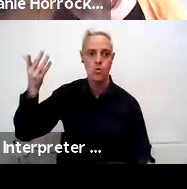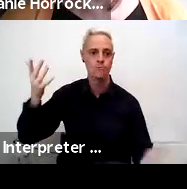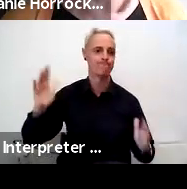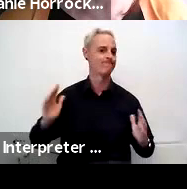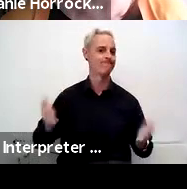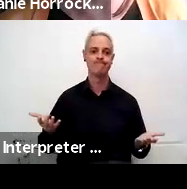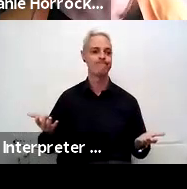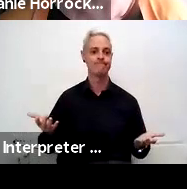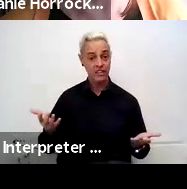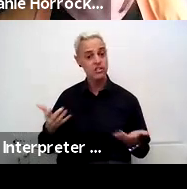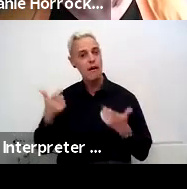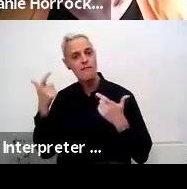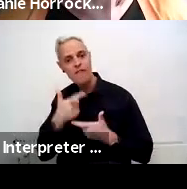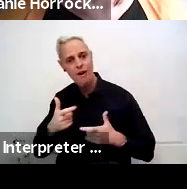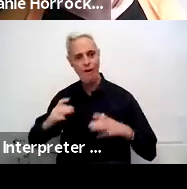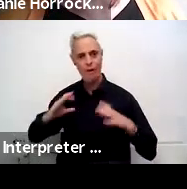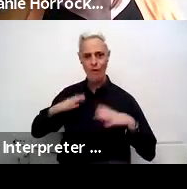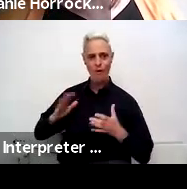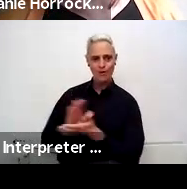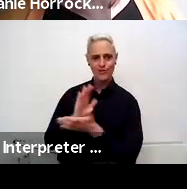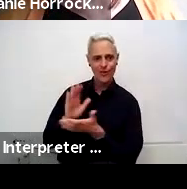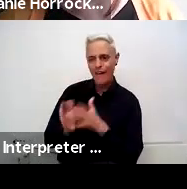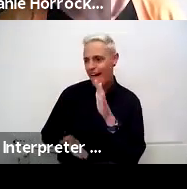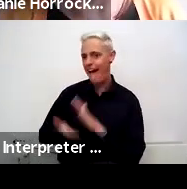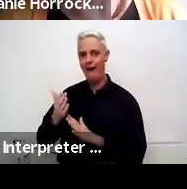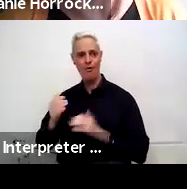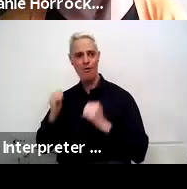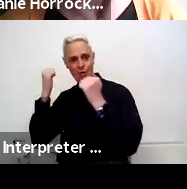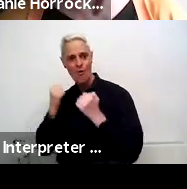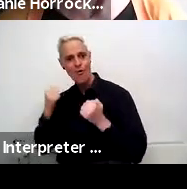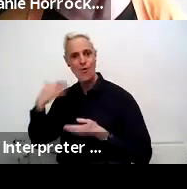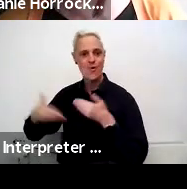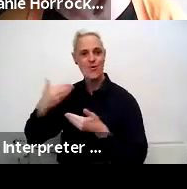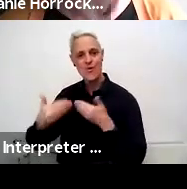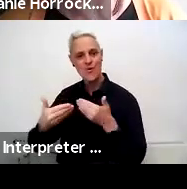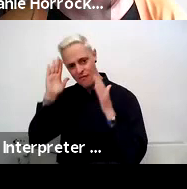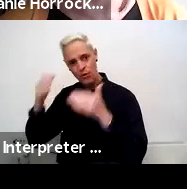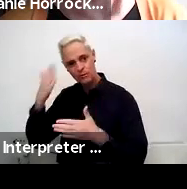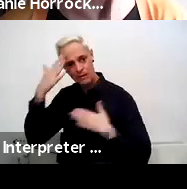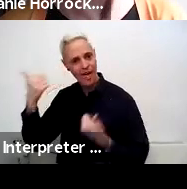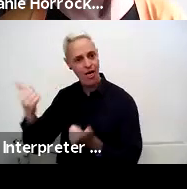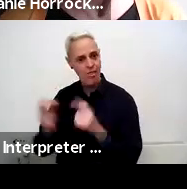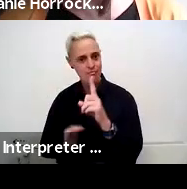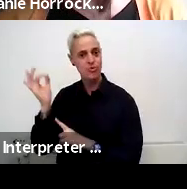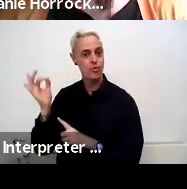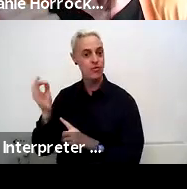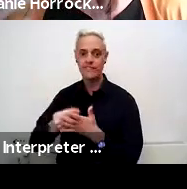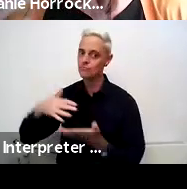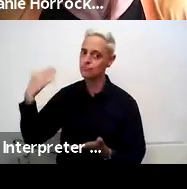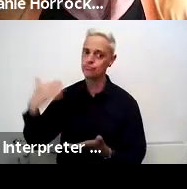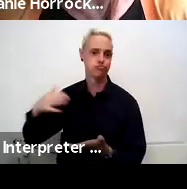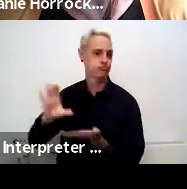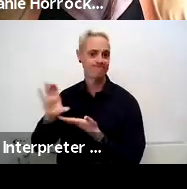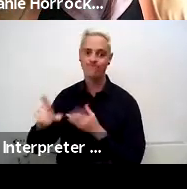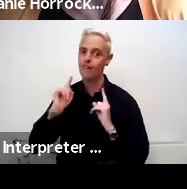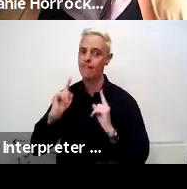So just be able to do something fun and recreational and take a bit of a mental health break cost so much money it's prohibitive.